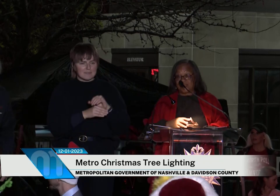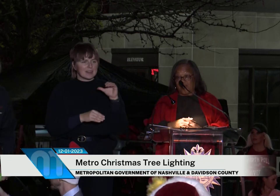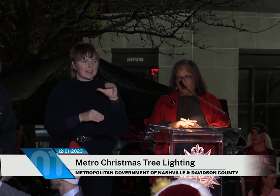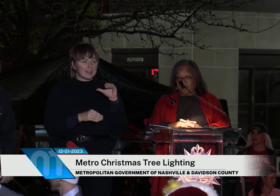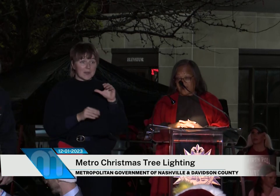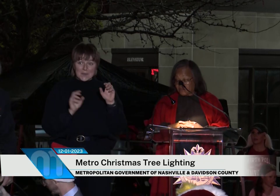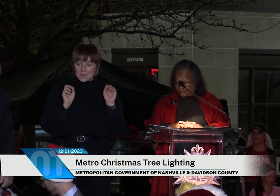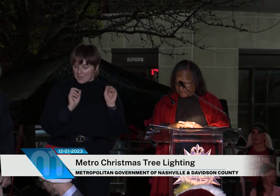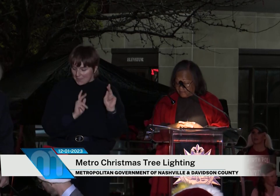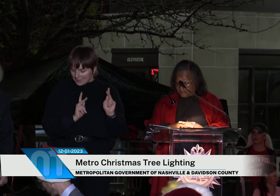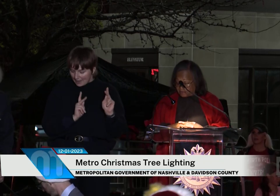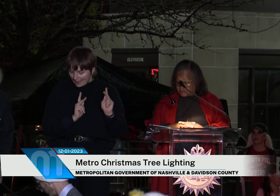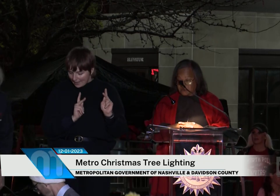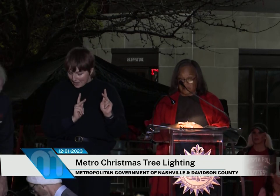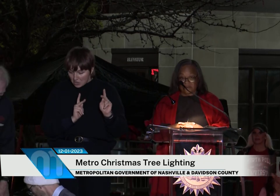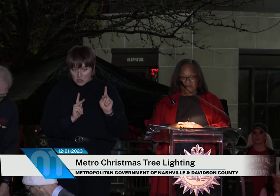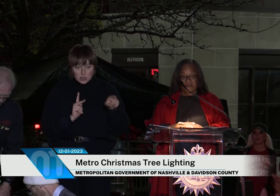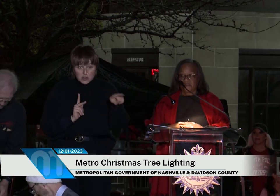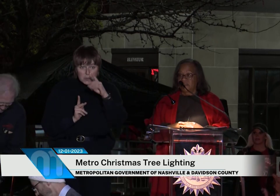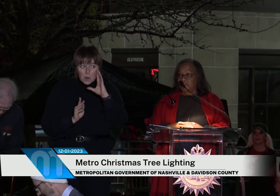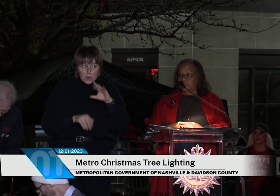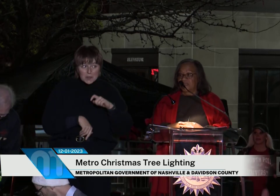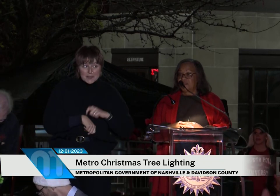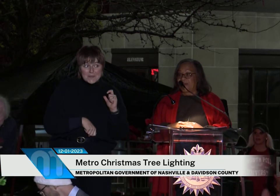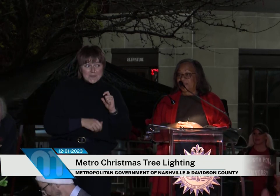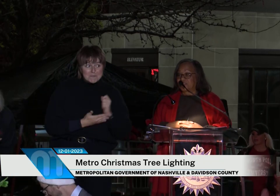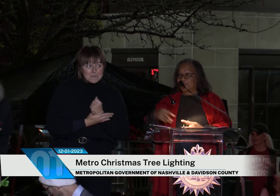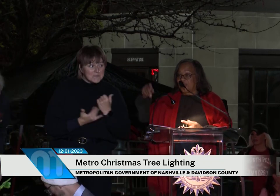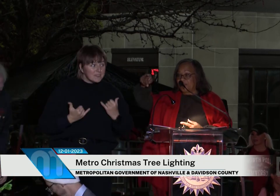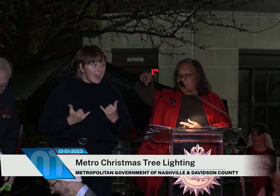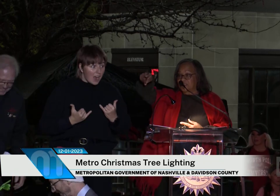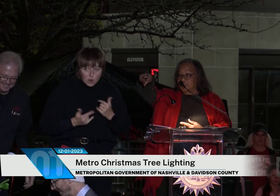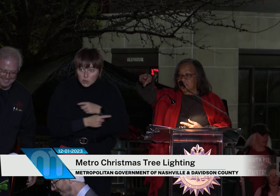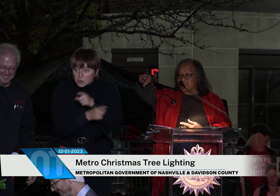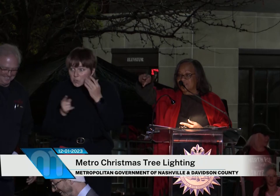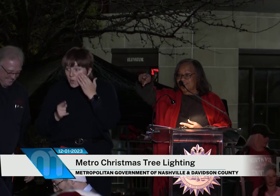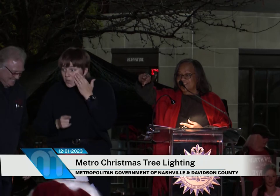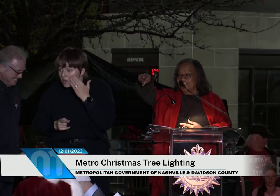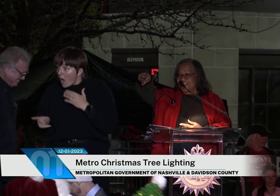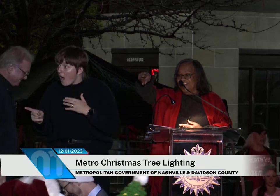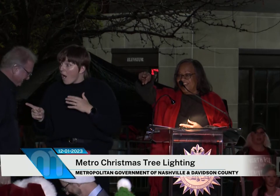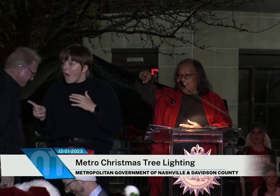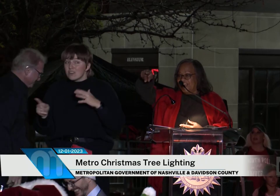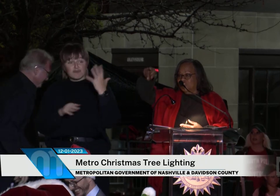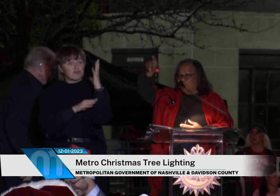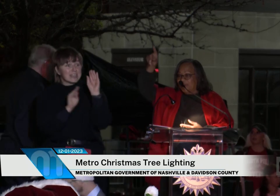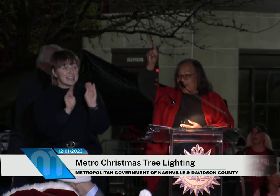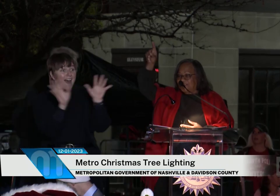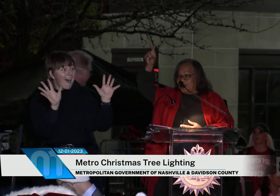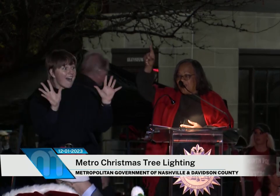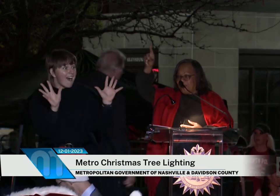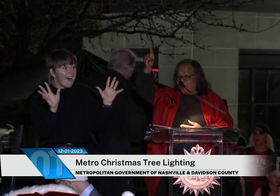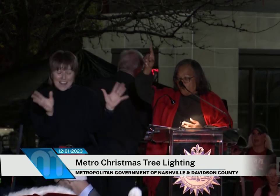FOR SPENDING SOME TIME WITH US THIS EVENING. ALL RIGHT. NOW, CAN YOU ALL GUESS WHAT TIME IT